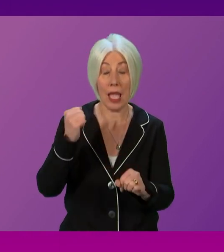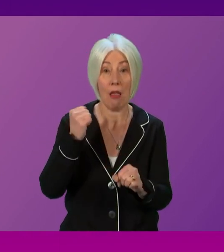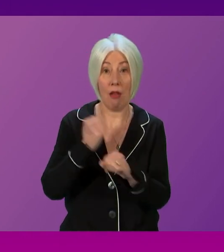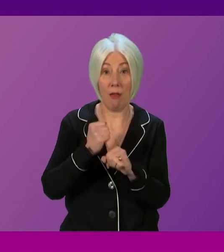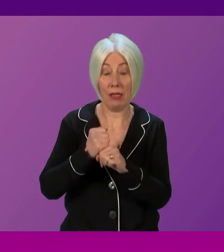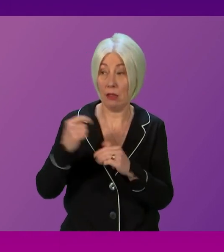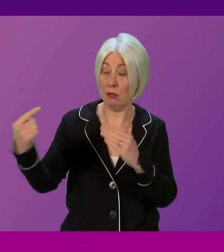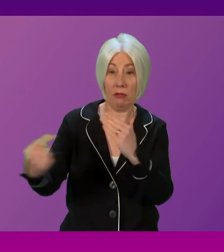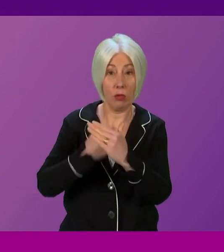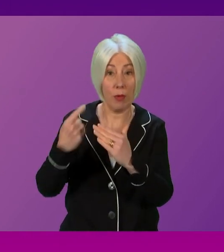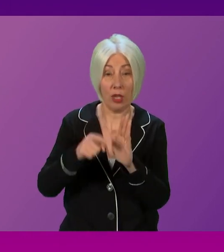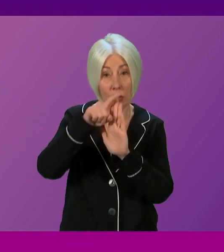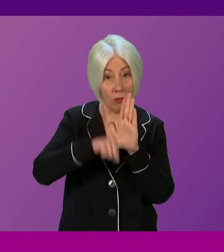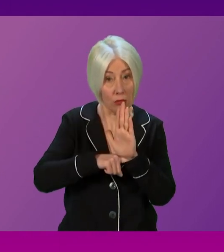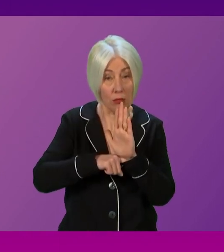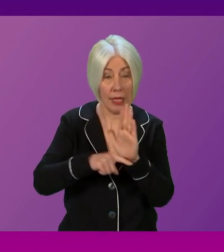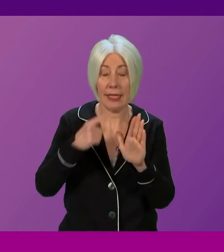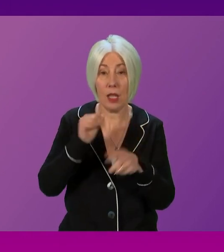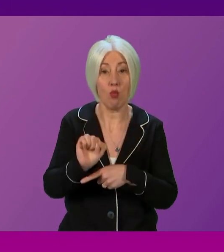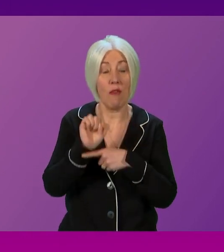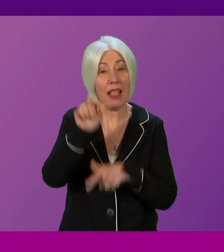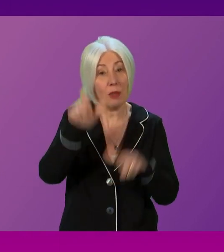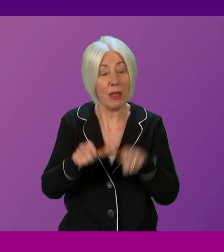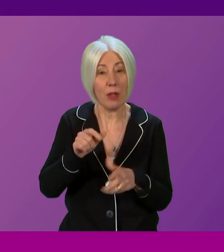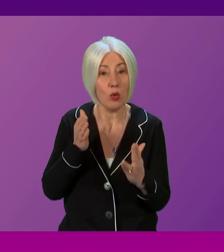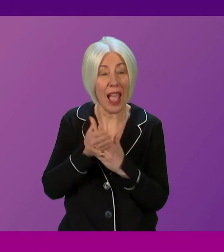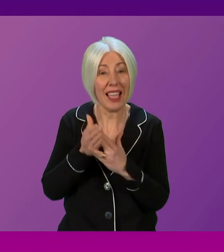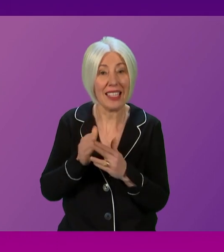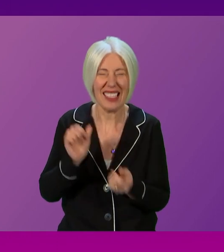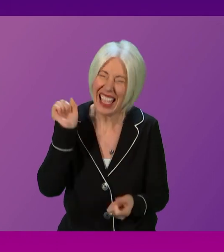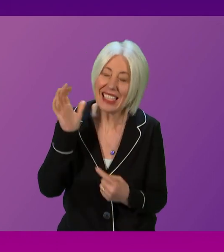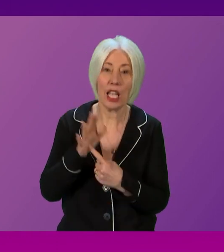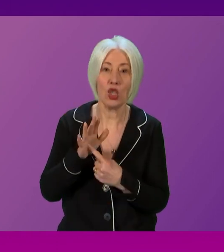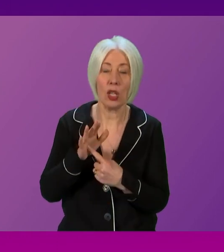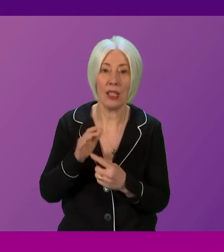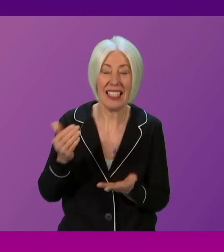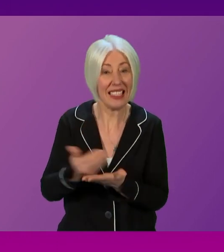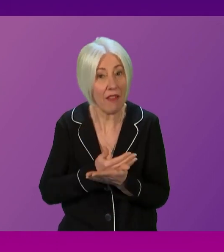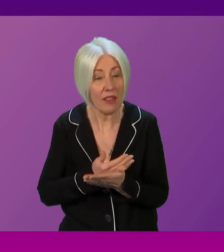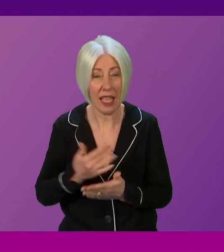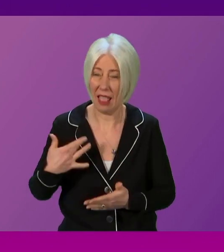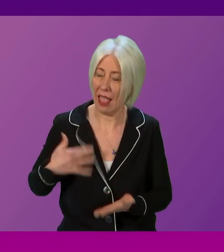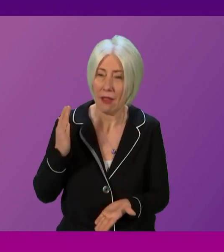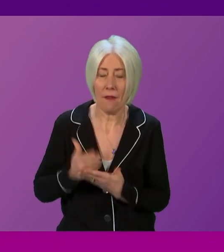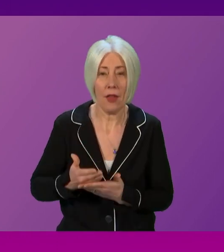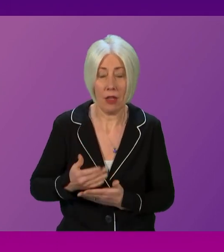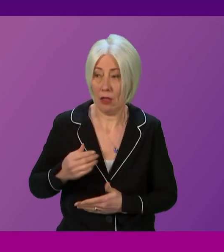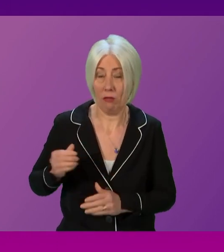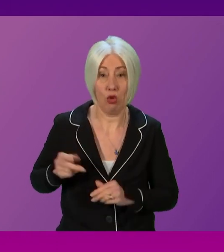policy in particular—prevents people from accessing essential safety and lifeline services in times of need. Lack of provision and support